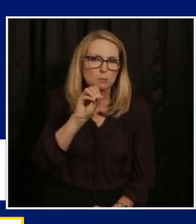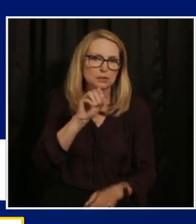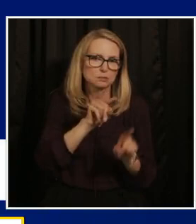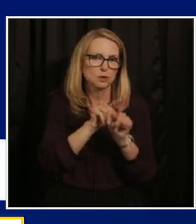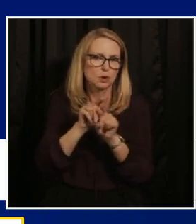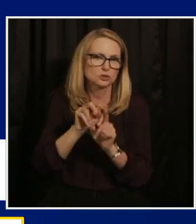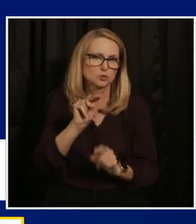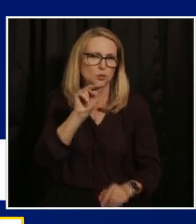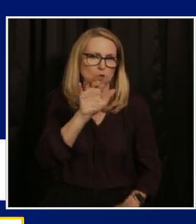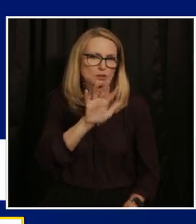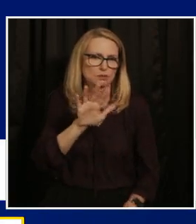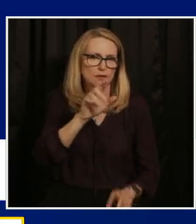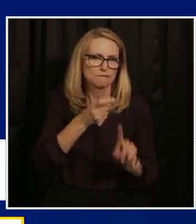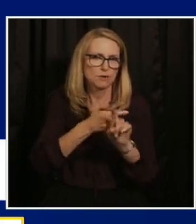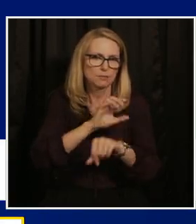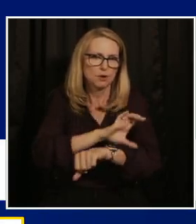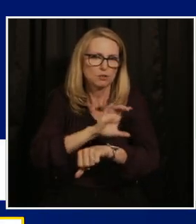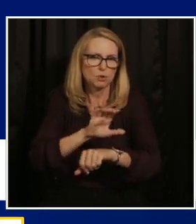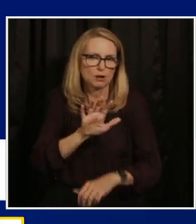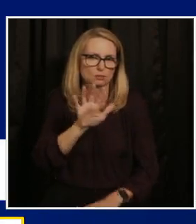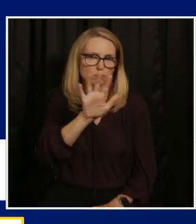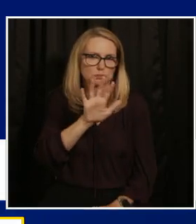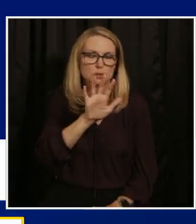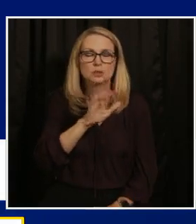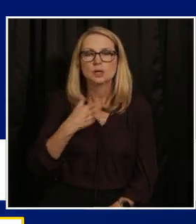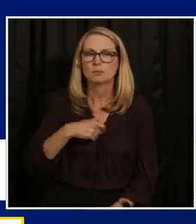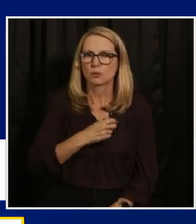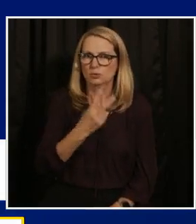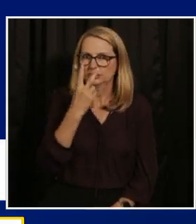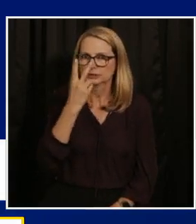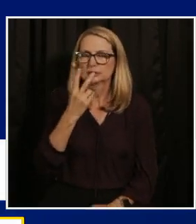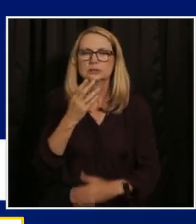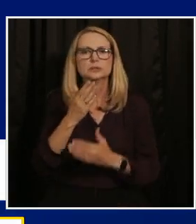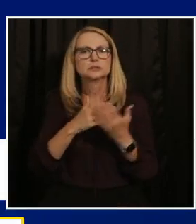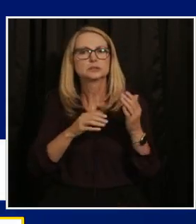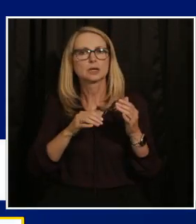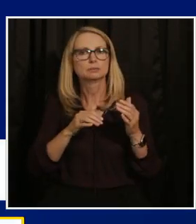so we are seeing some regional differences across the u.s right now next slide please